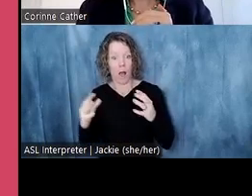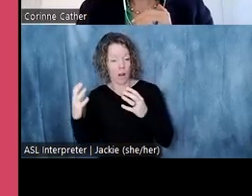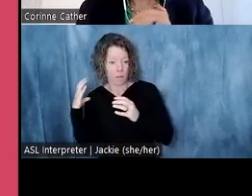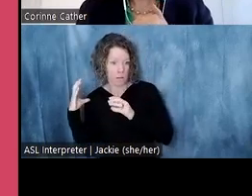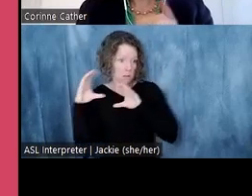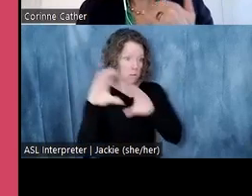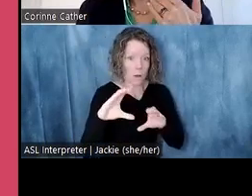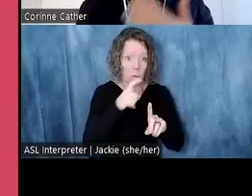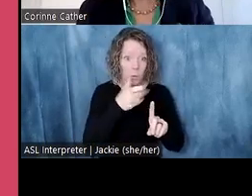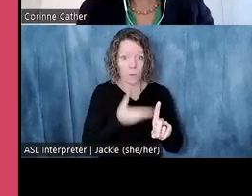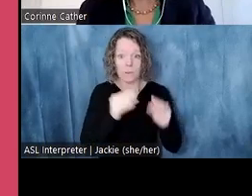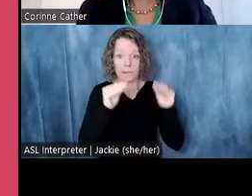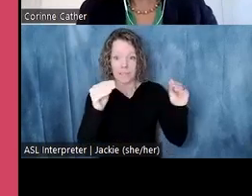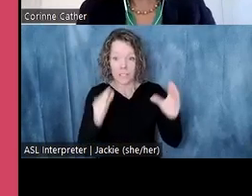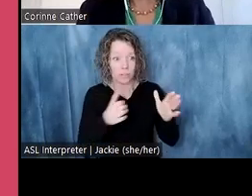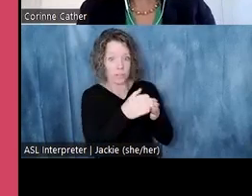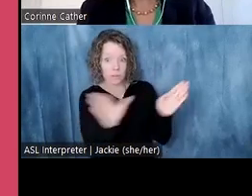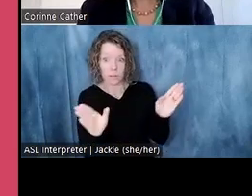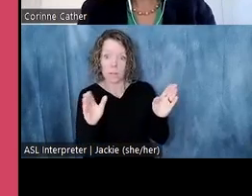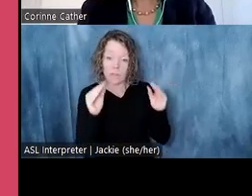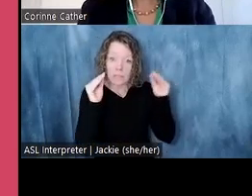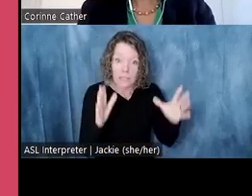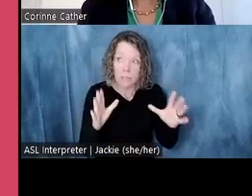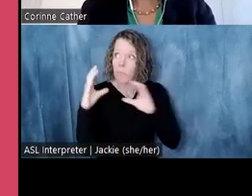and whether this is added burden onto teachers and how you've handled that?